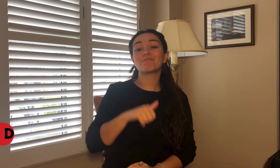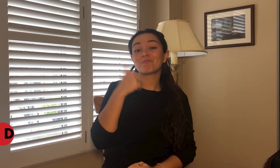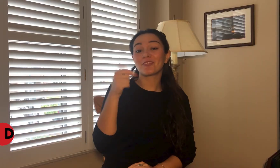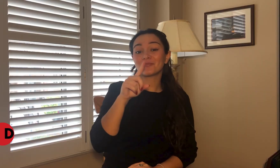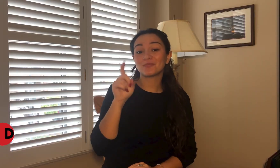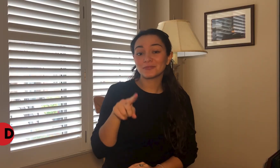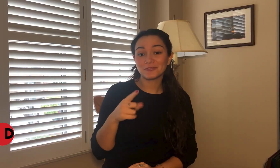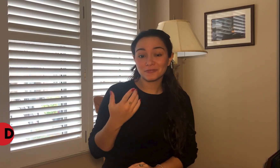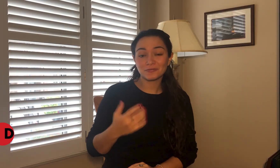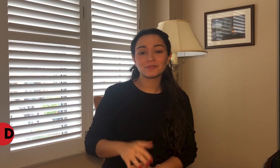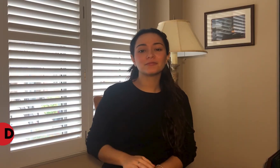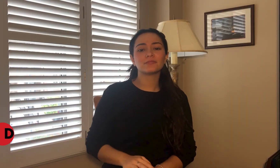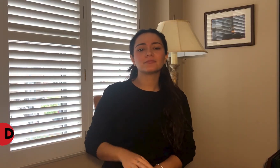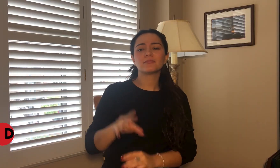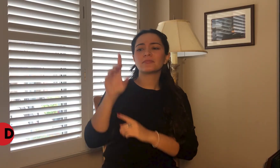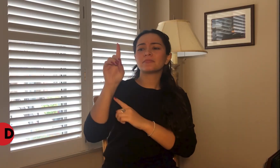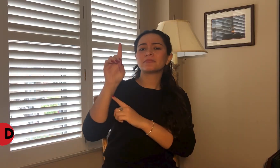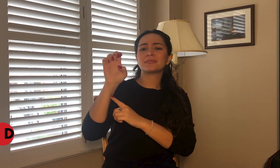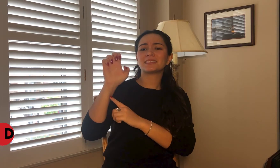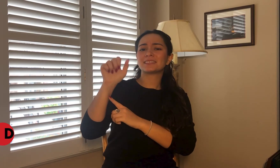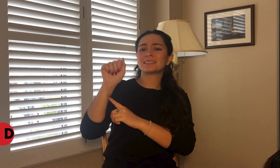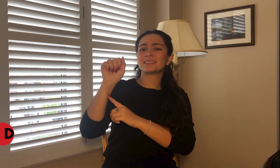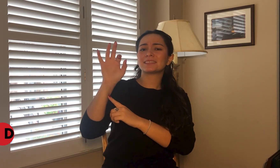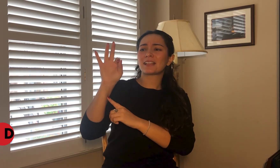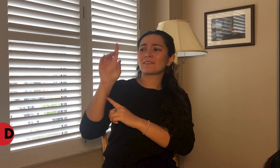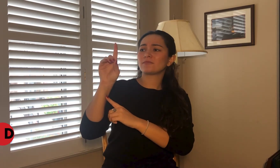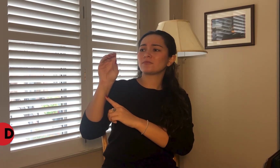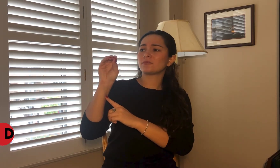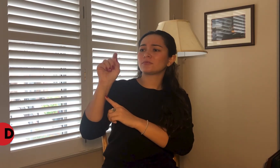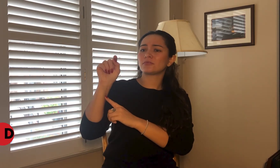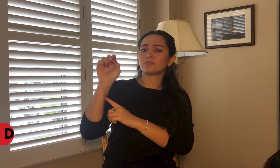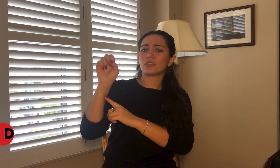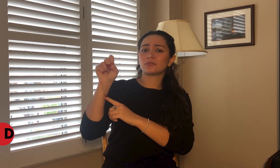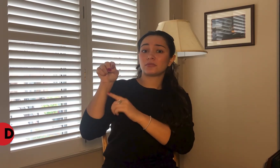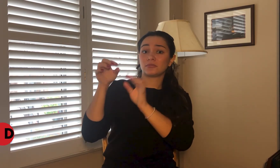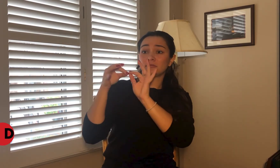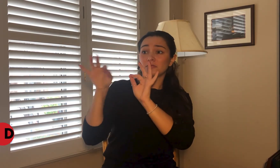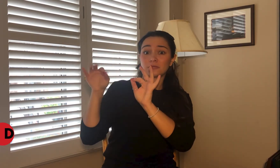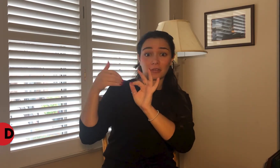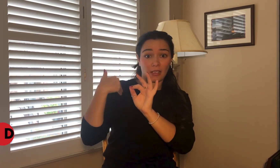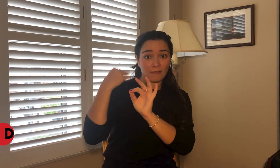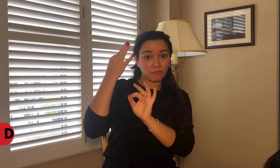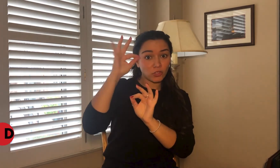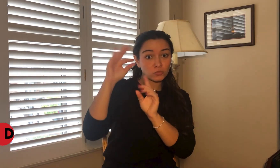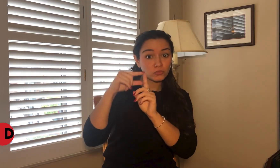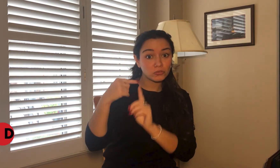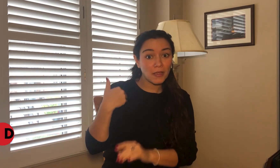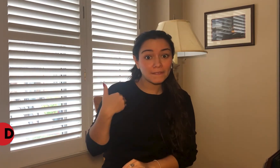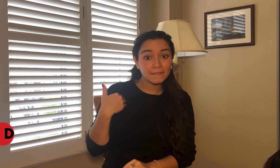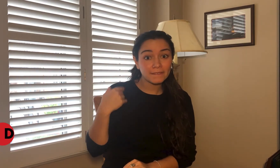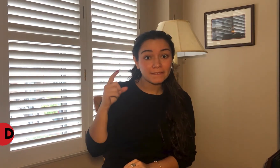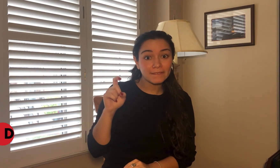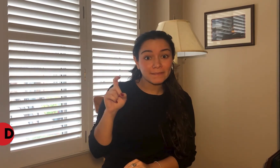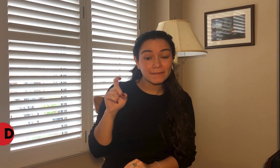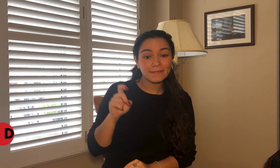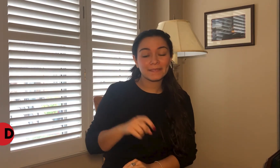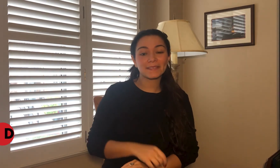[Stephanie]: What's the French word for "DeafDots"?